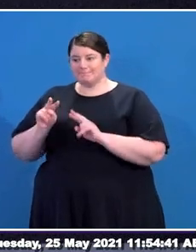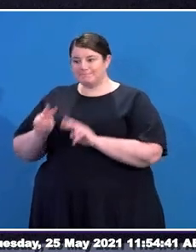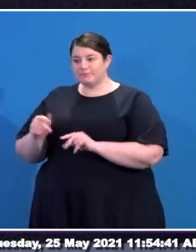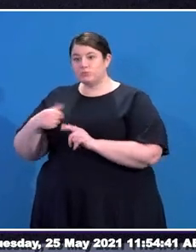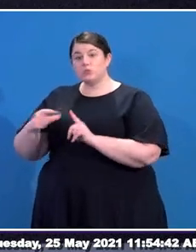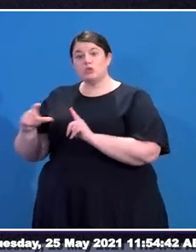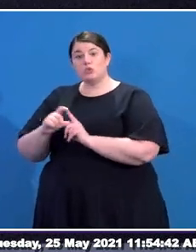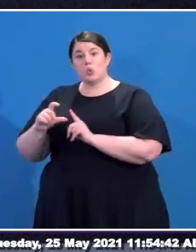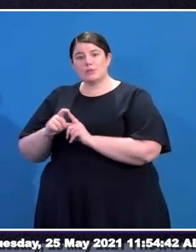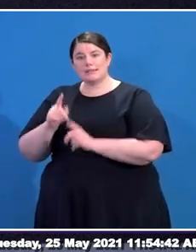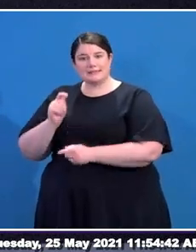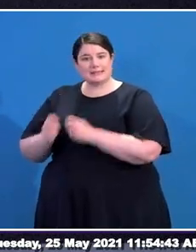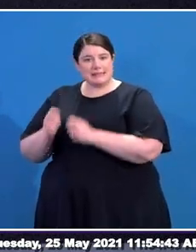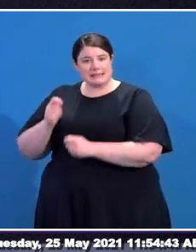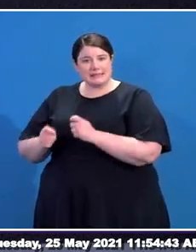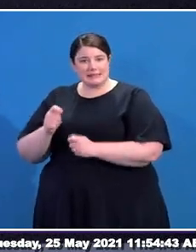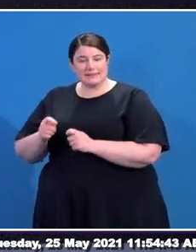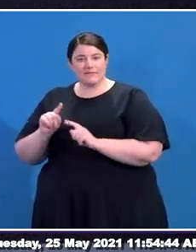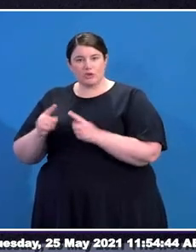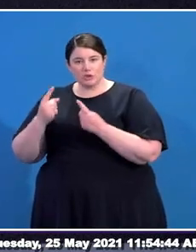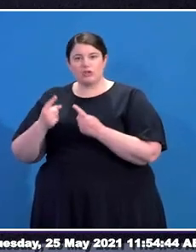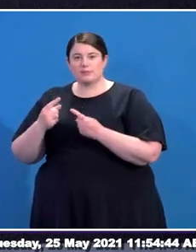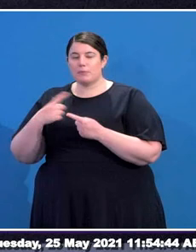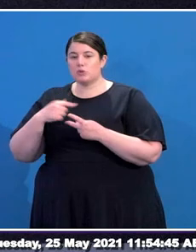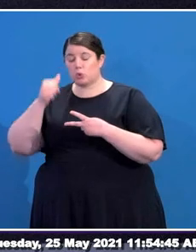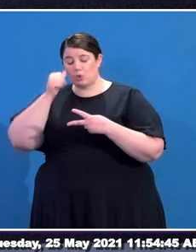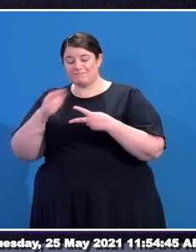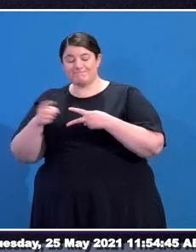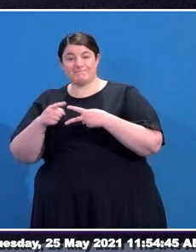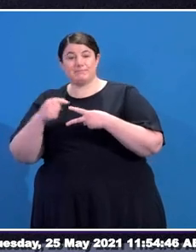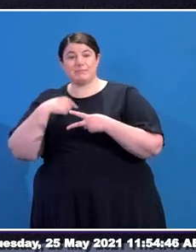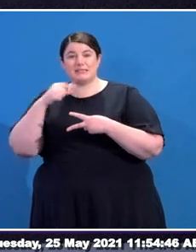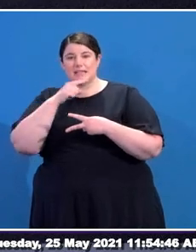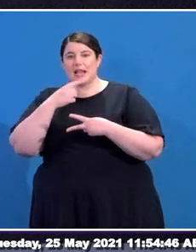for the same condition that our son has.